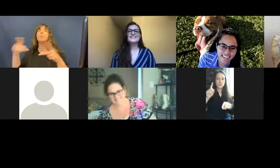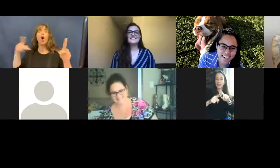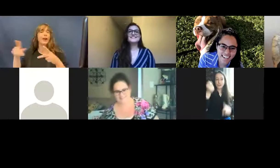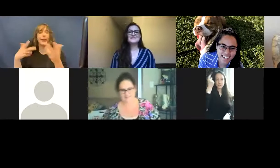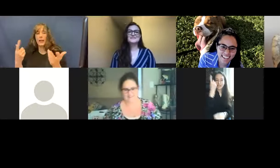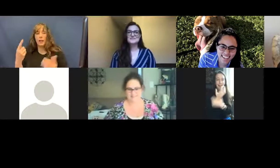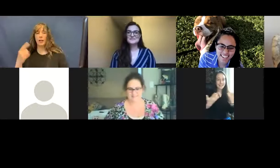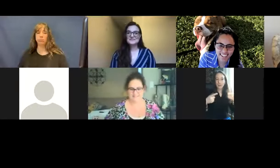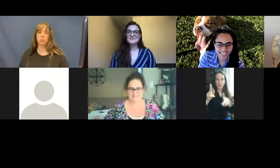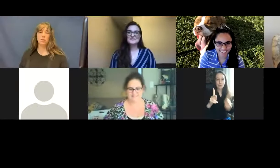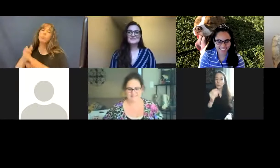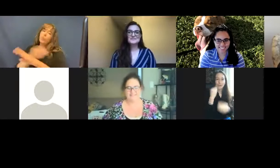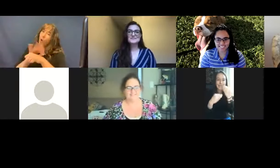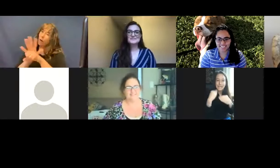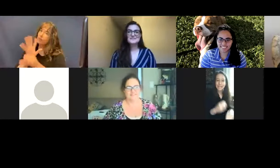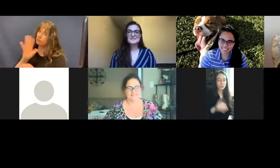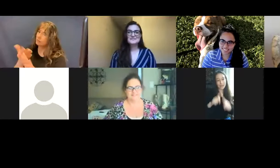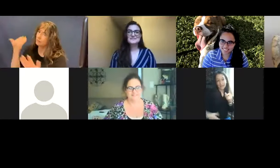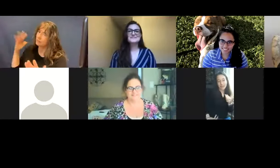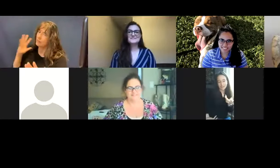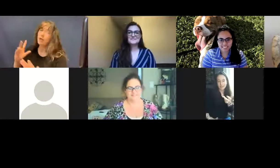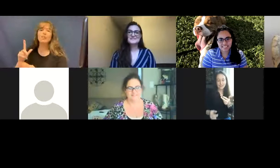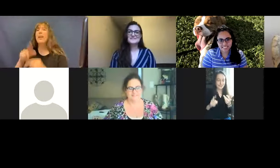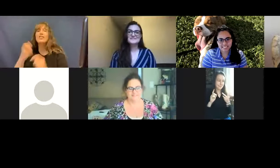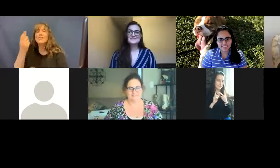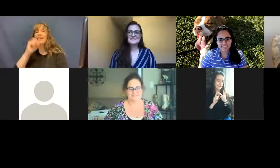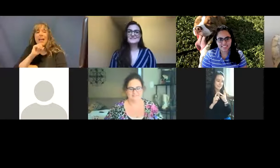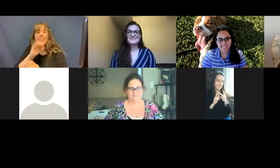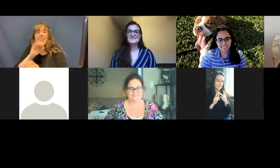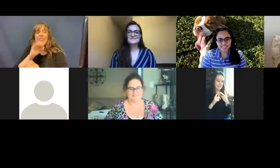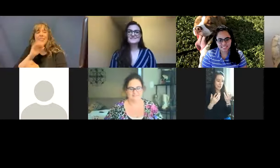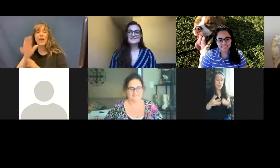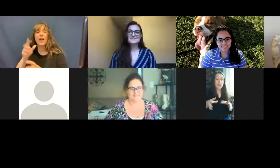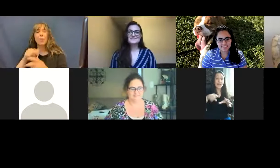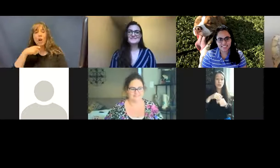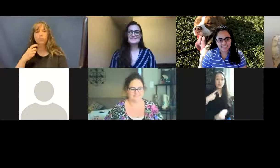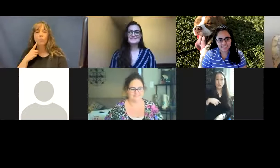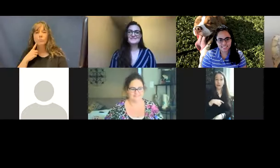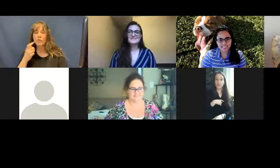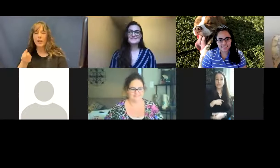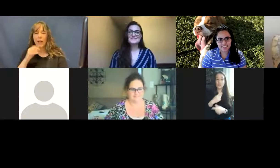we can't understand anything while people are eating. You can't. You know, include us,